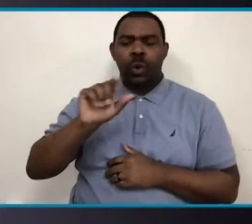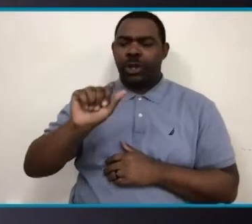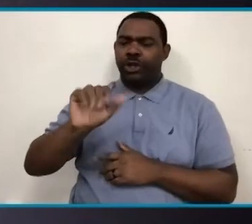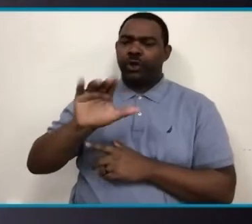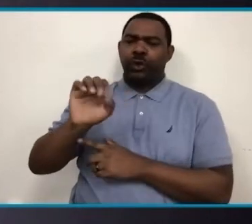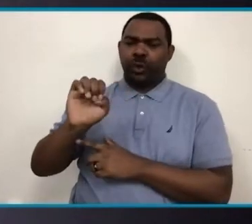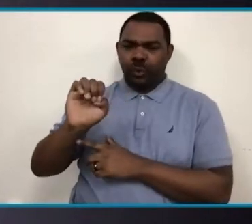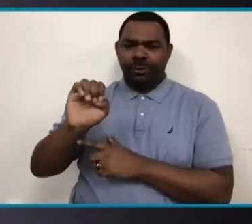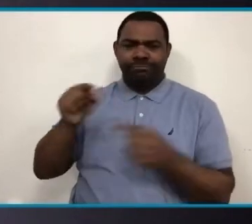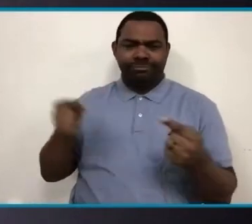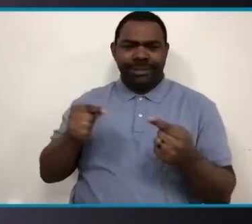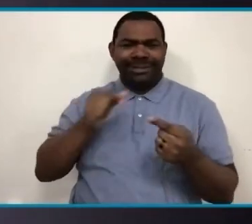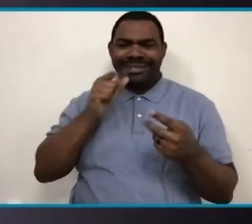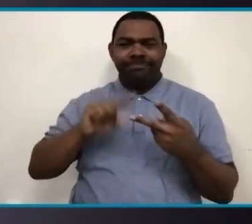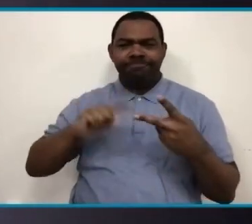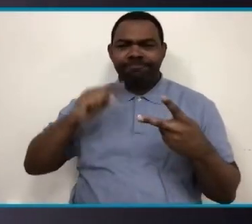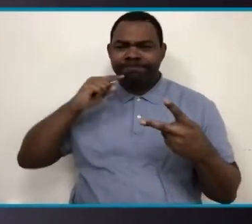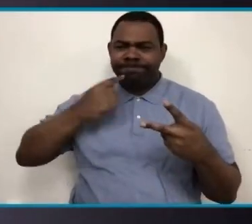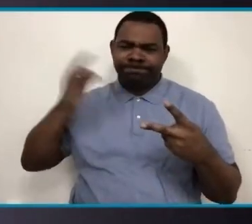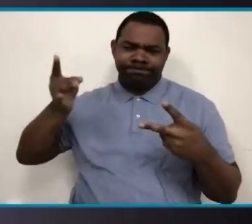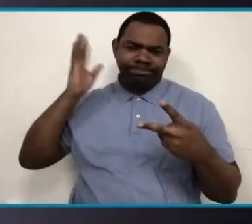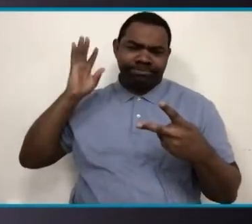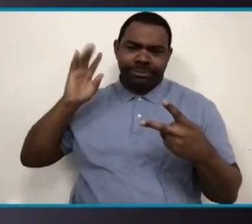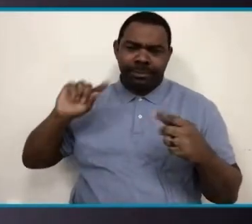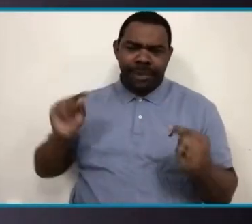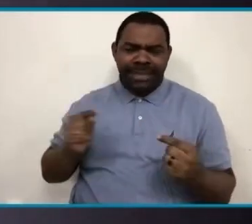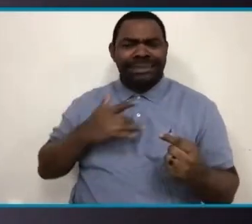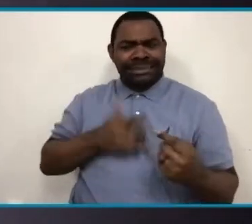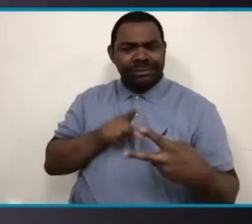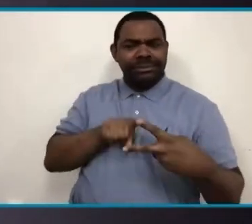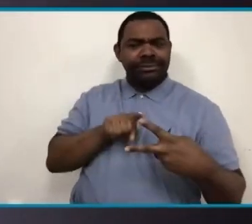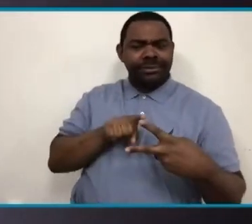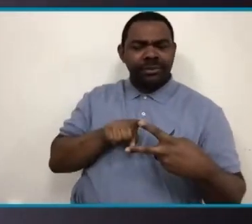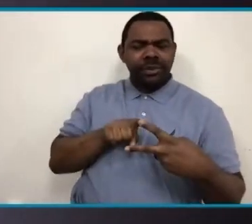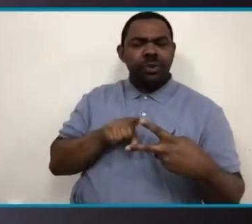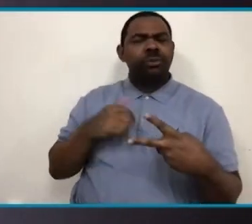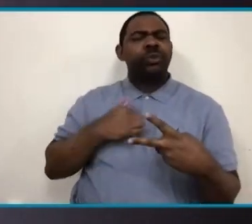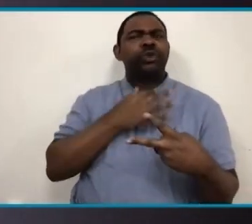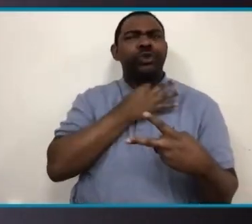So we wanted to know is music listening helpful for chronic pain but especially if it's used